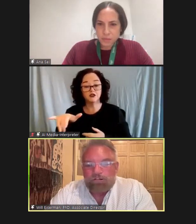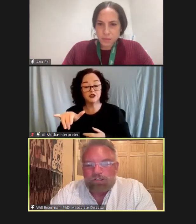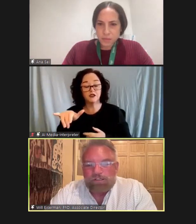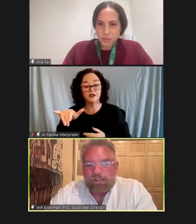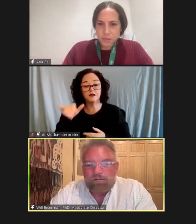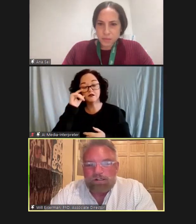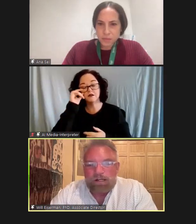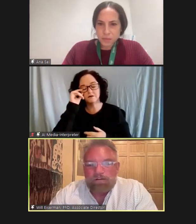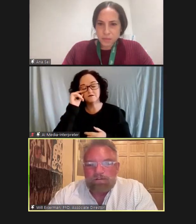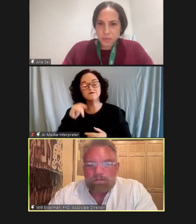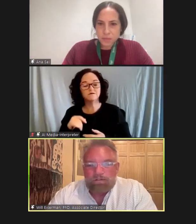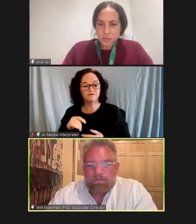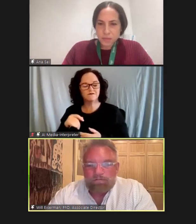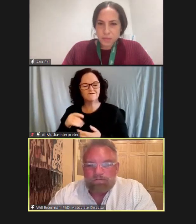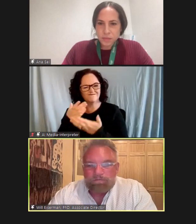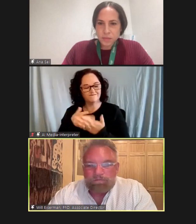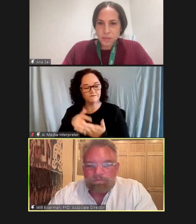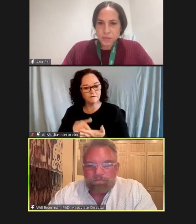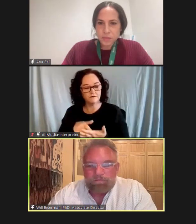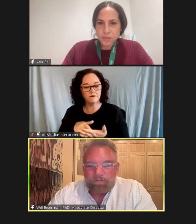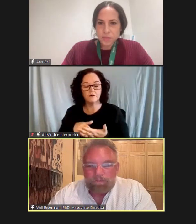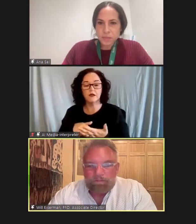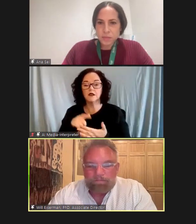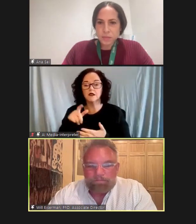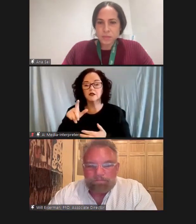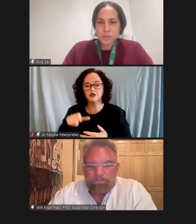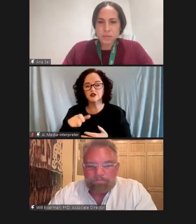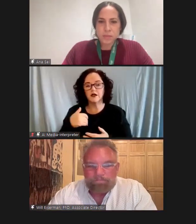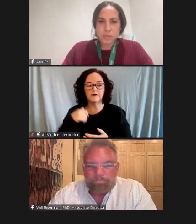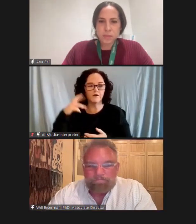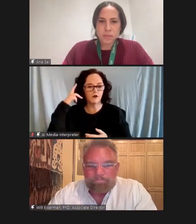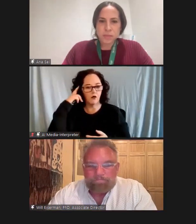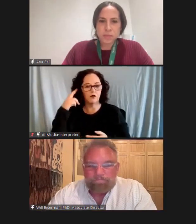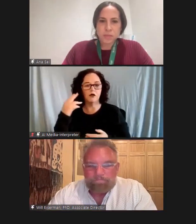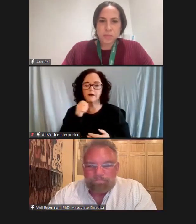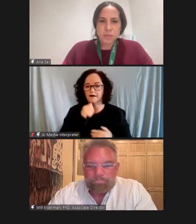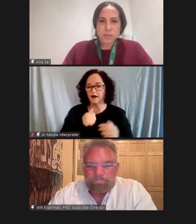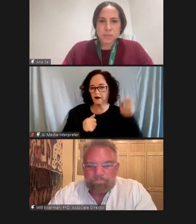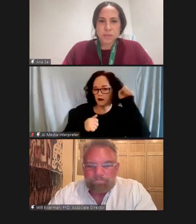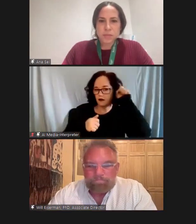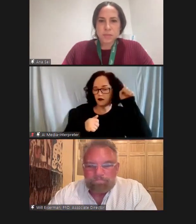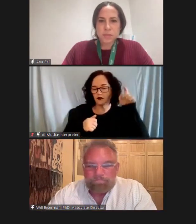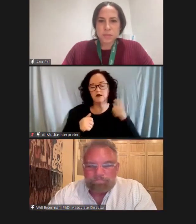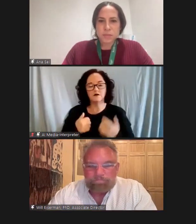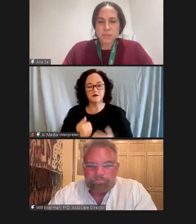hearing